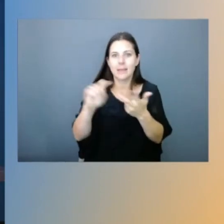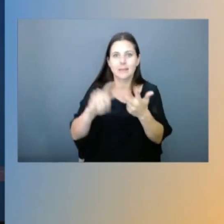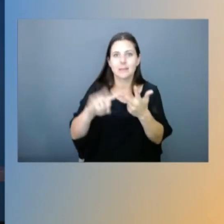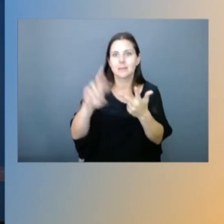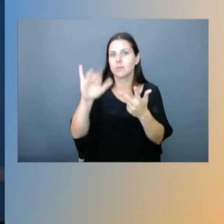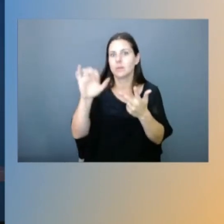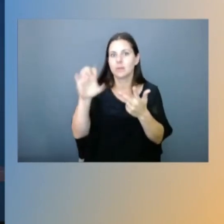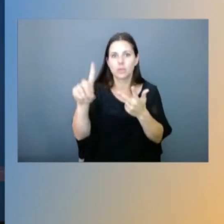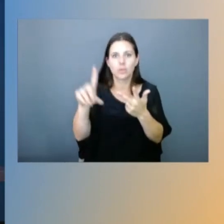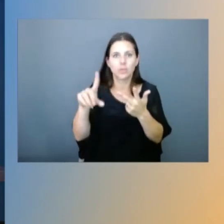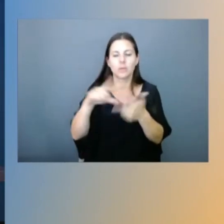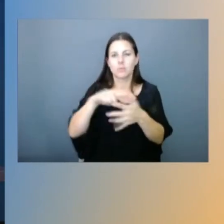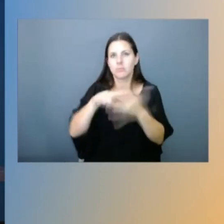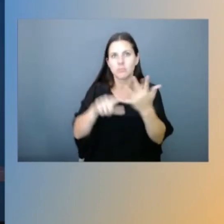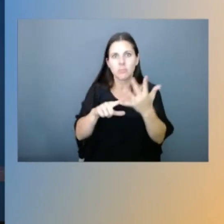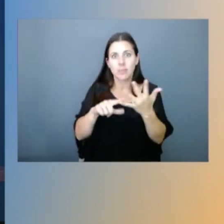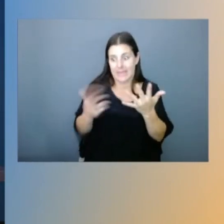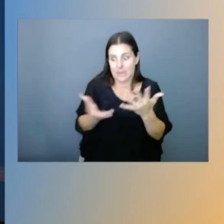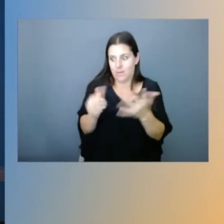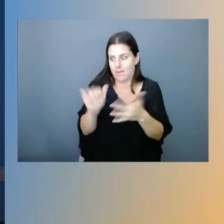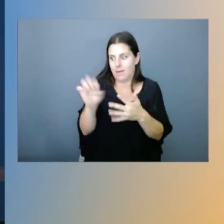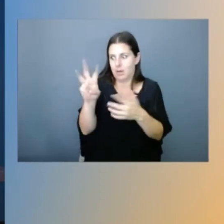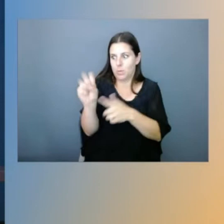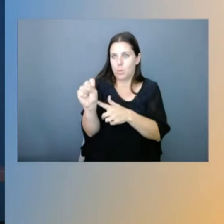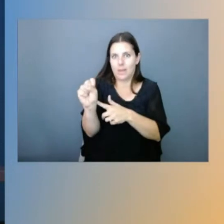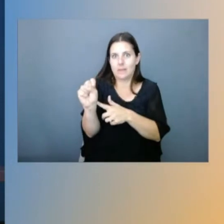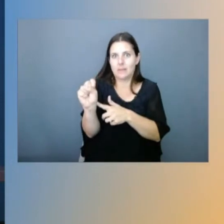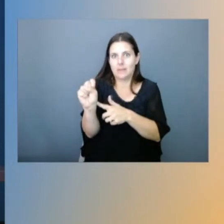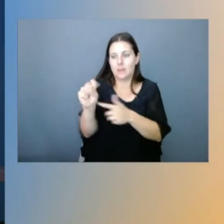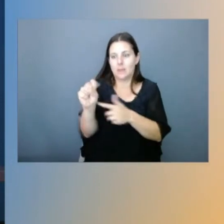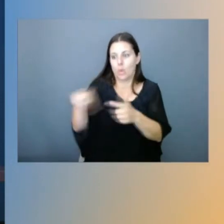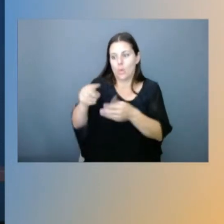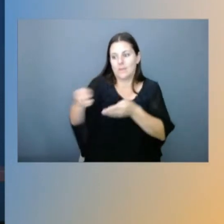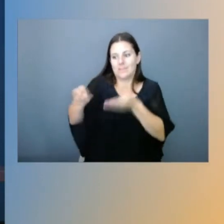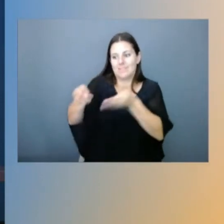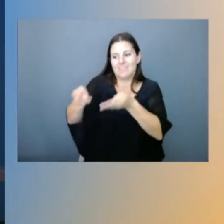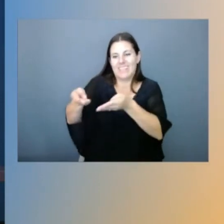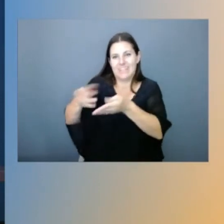again, feed us all the requirements that we have.